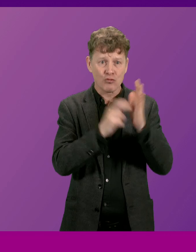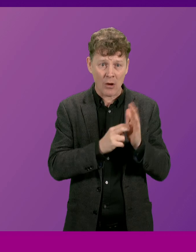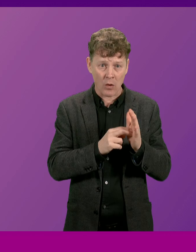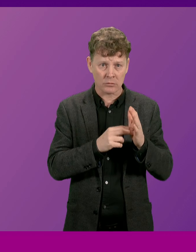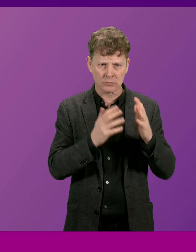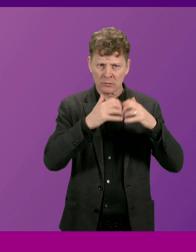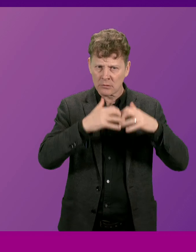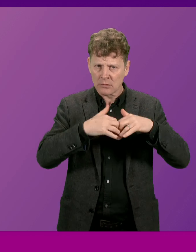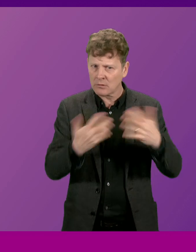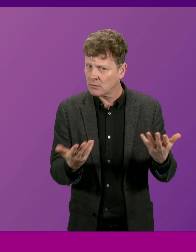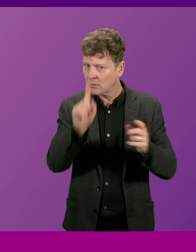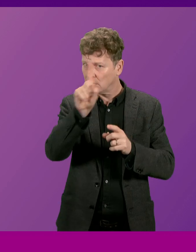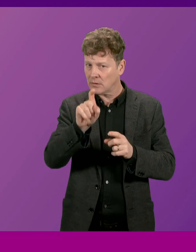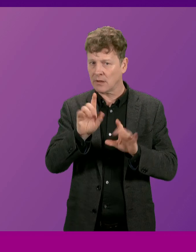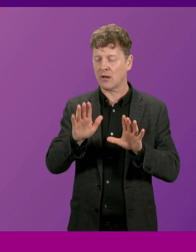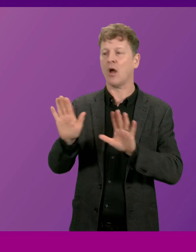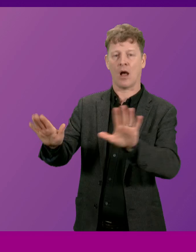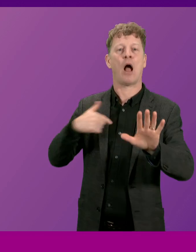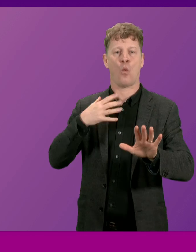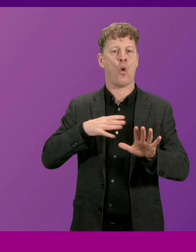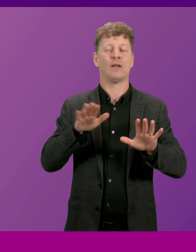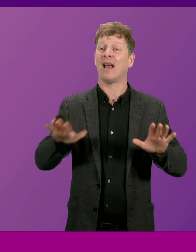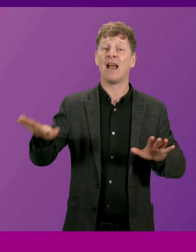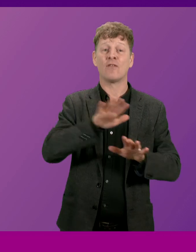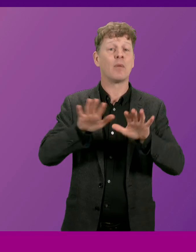I begin by assuring the Parliament that there is currently no impact on patient